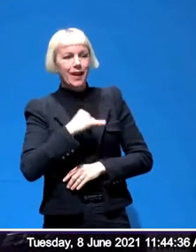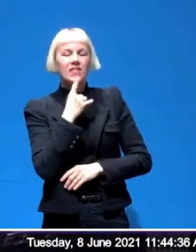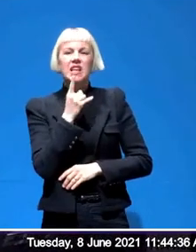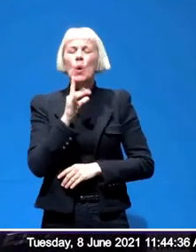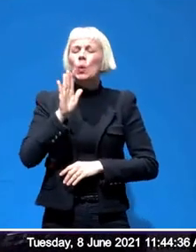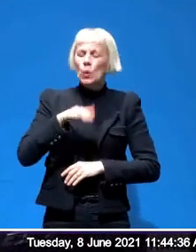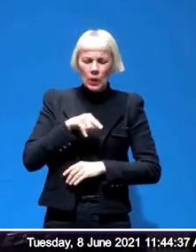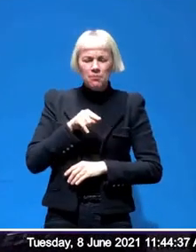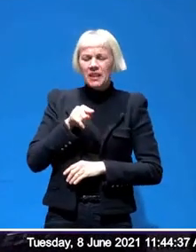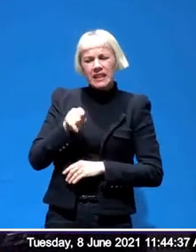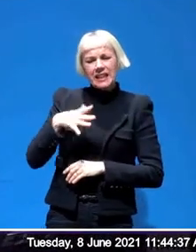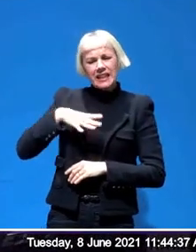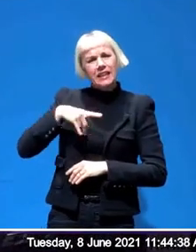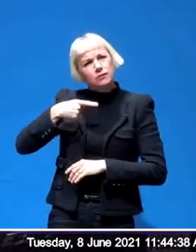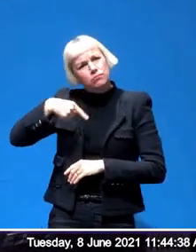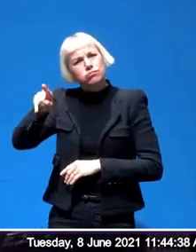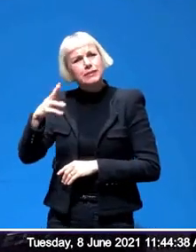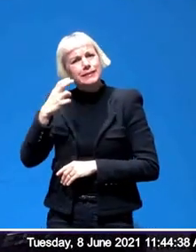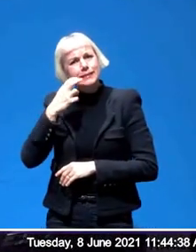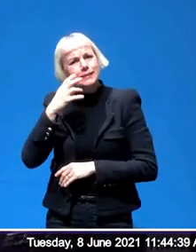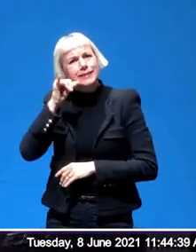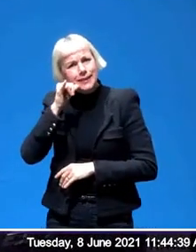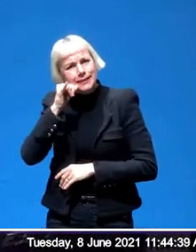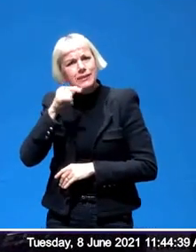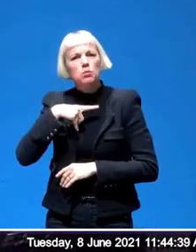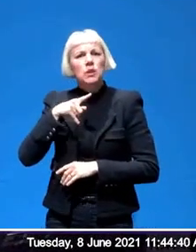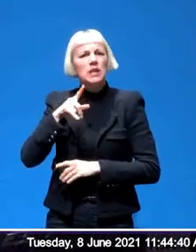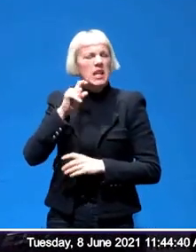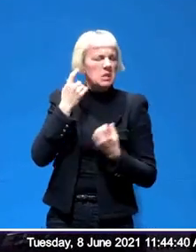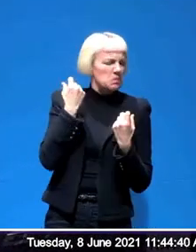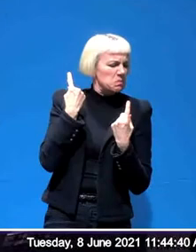dental appointment because he refused to walk up the stairs at the dental clinic.